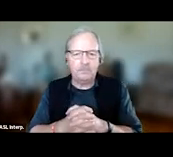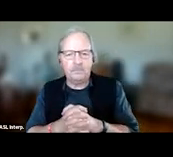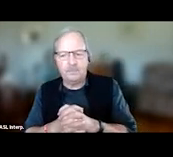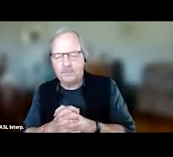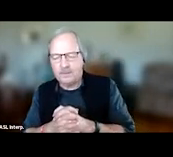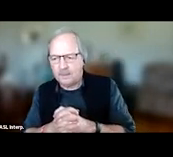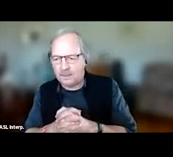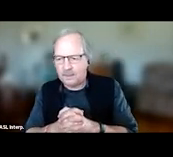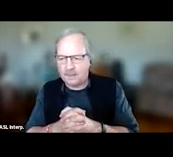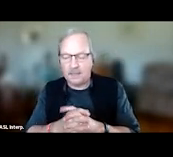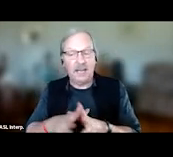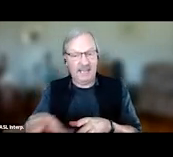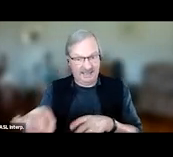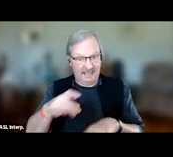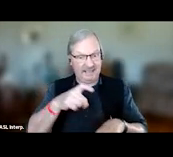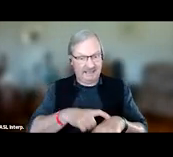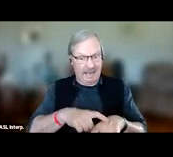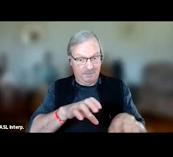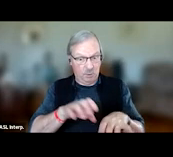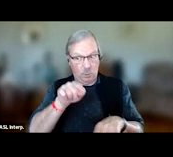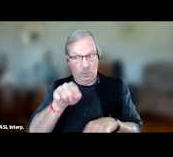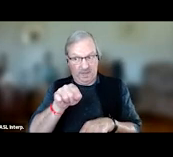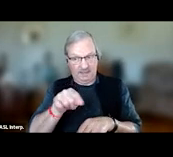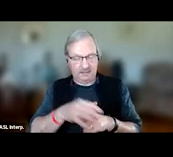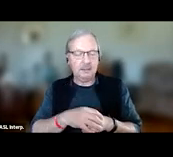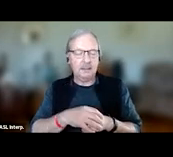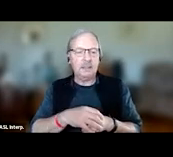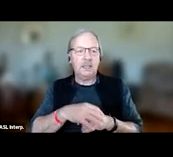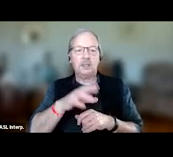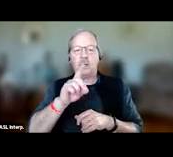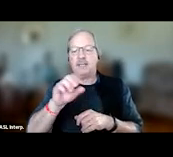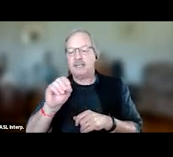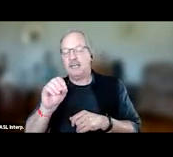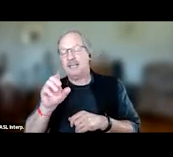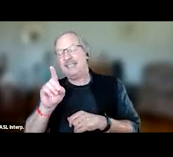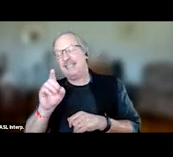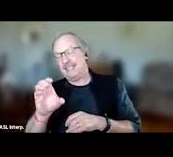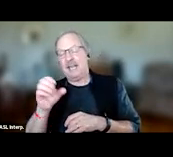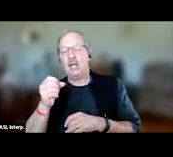Definitely takes time to do this. So the DDS SOAR community is very small